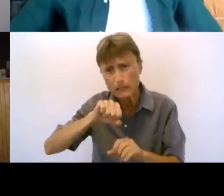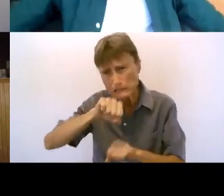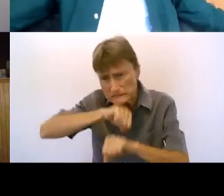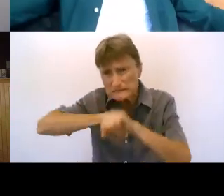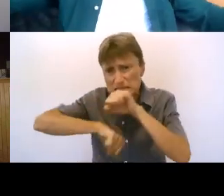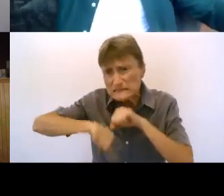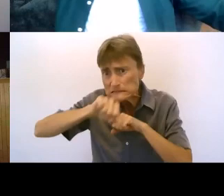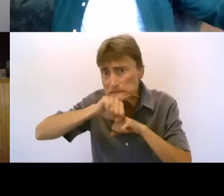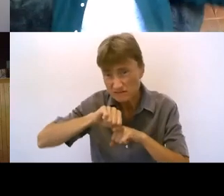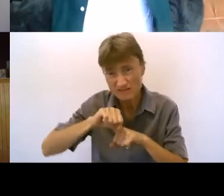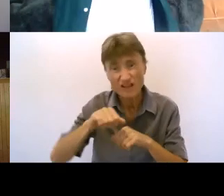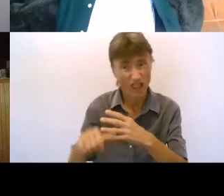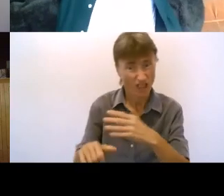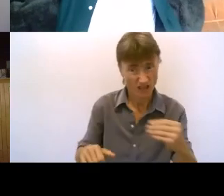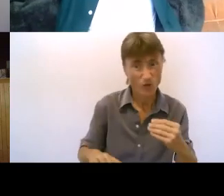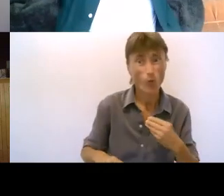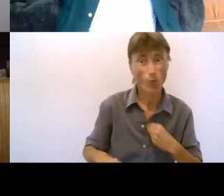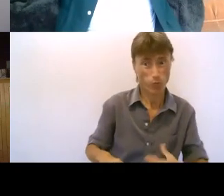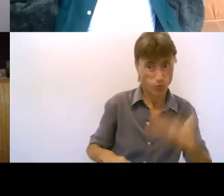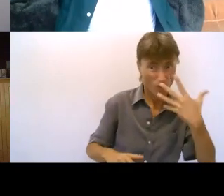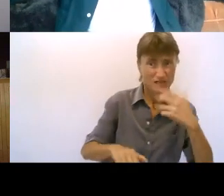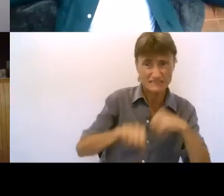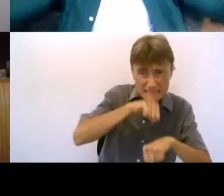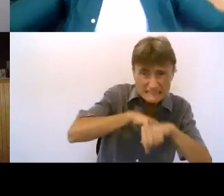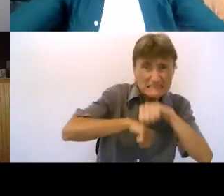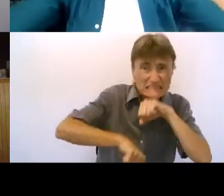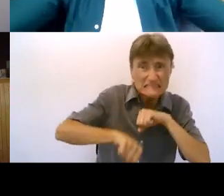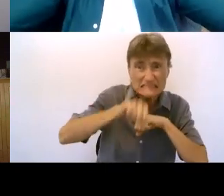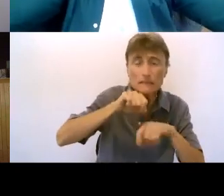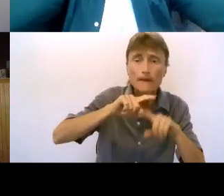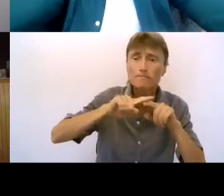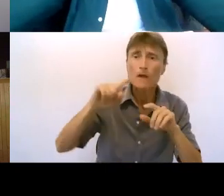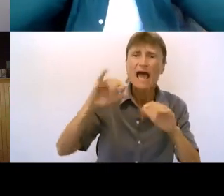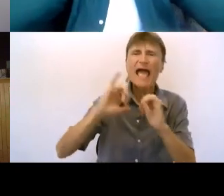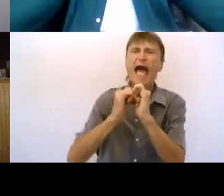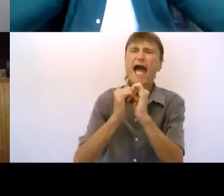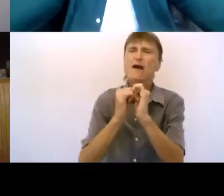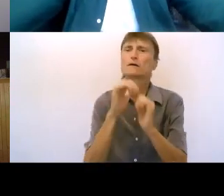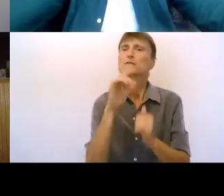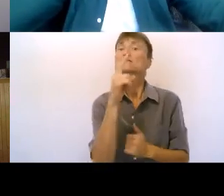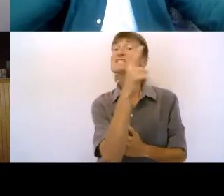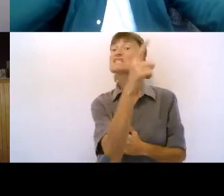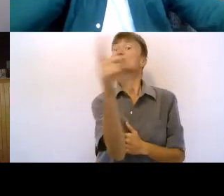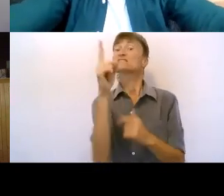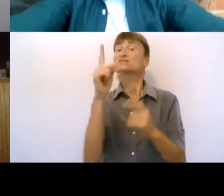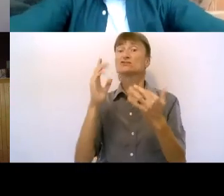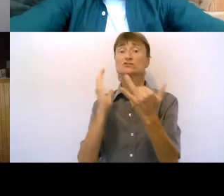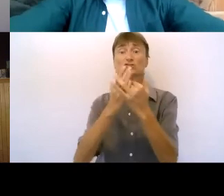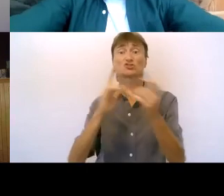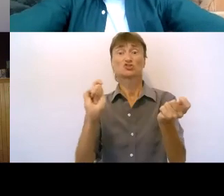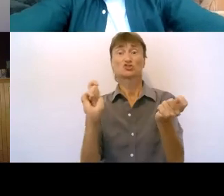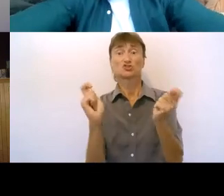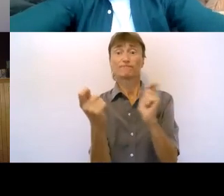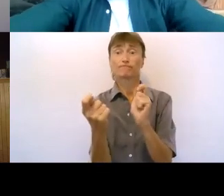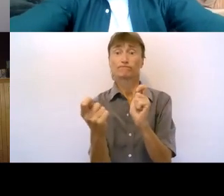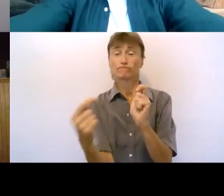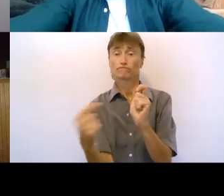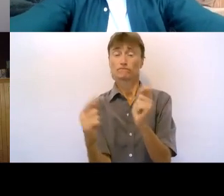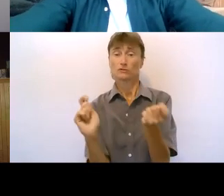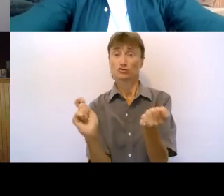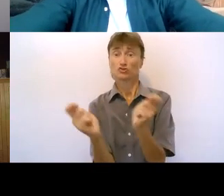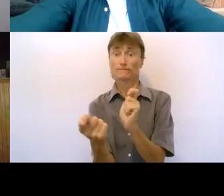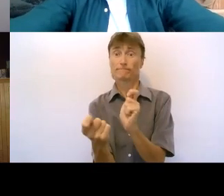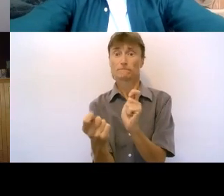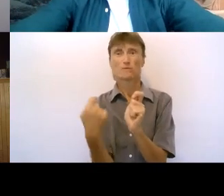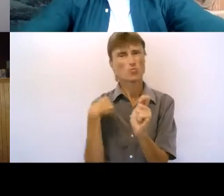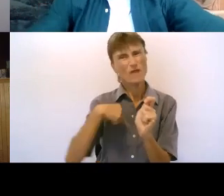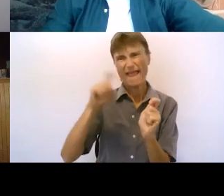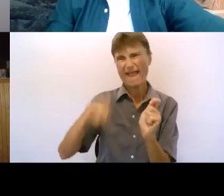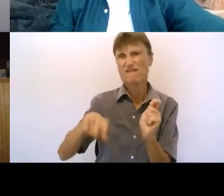if we can't commit to it in between public-facing events.